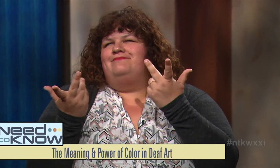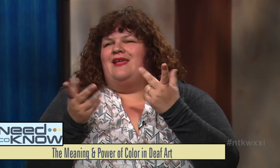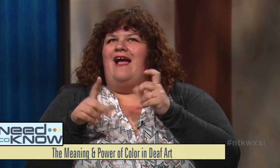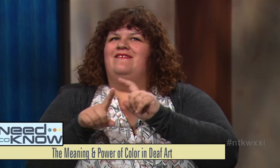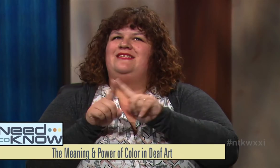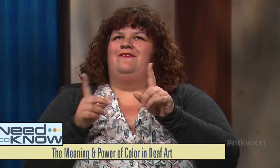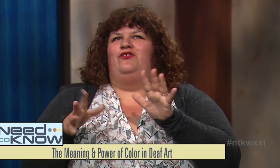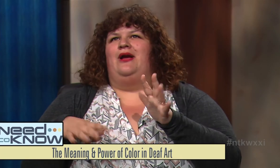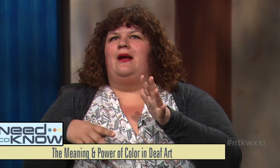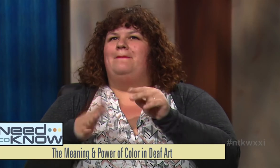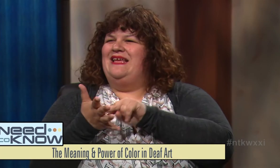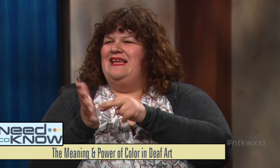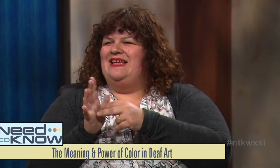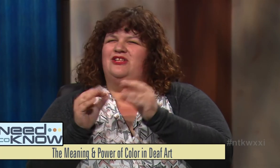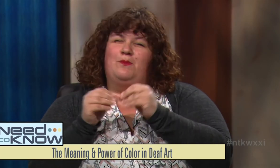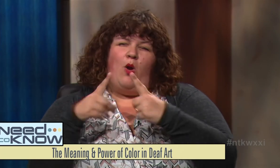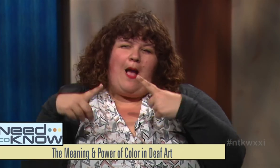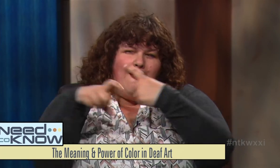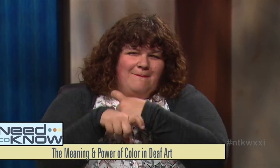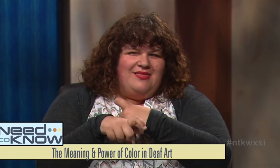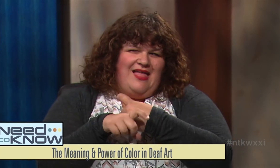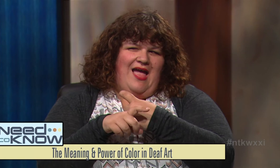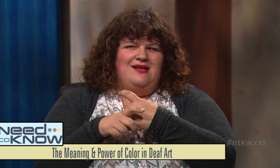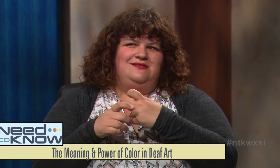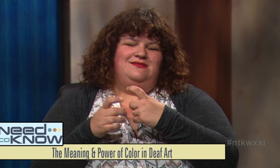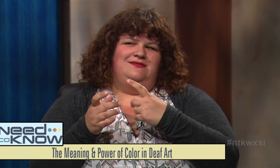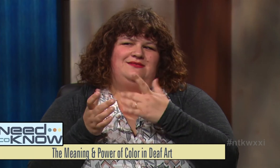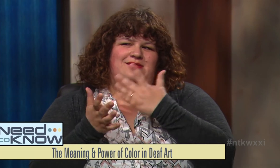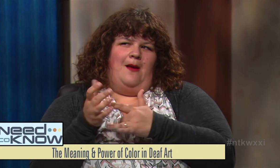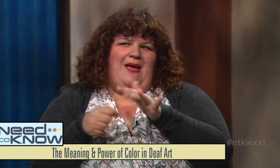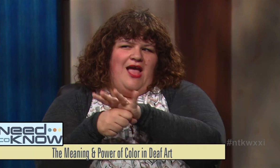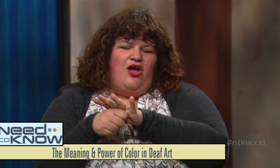AM WORKING AND THE COLOR HAS DIFFERENT MEANINGS AND CAN